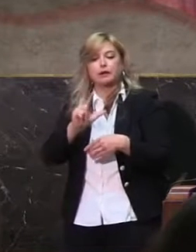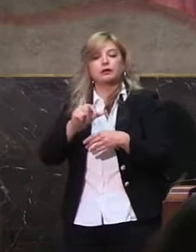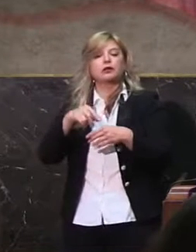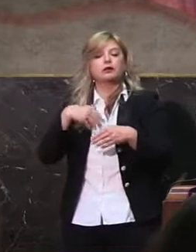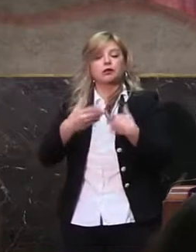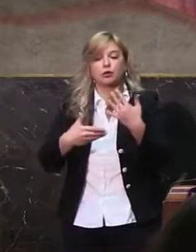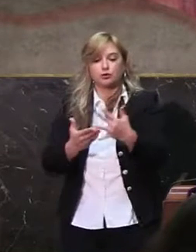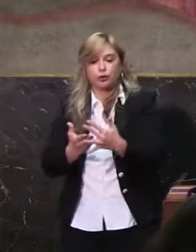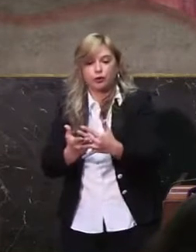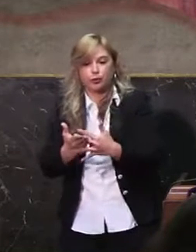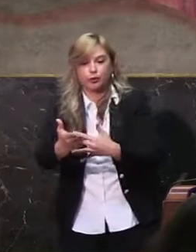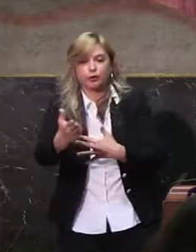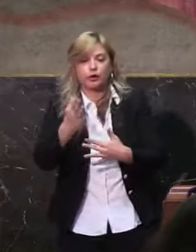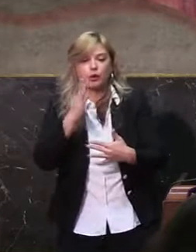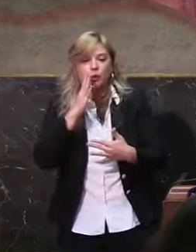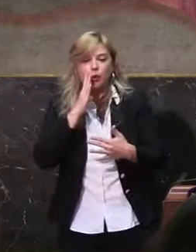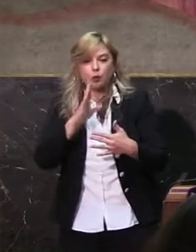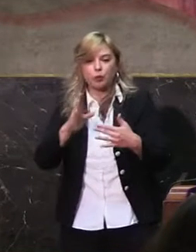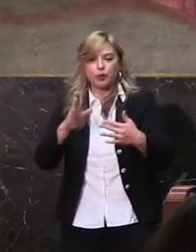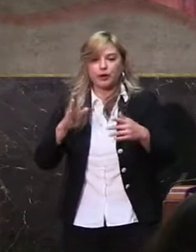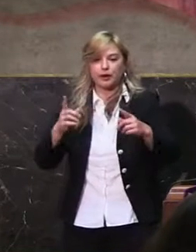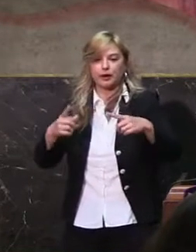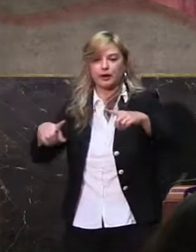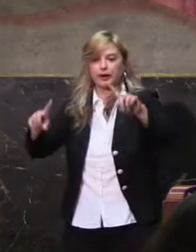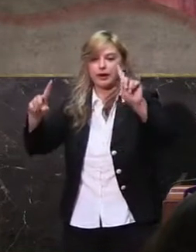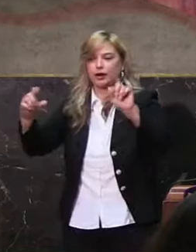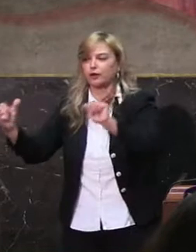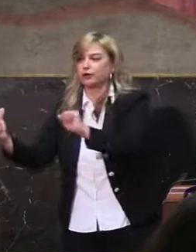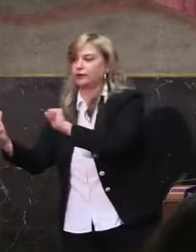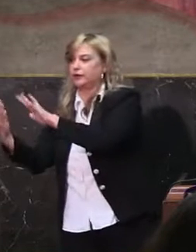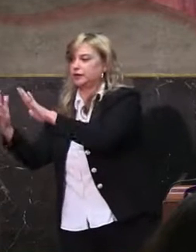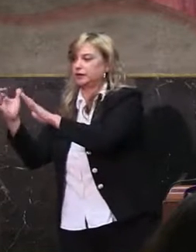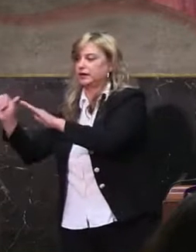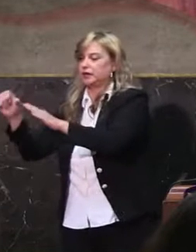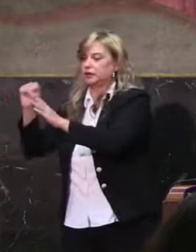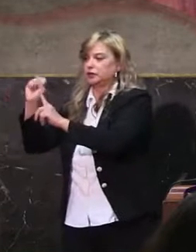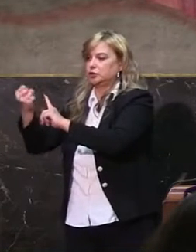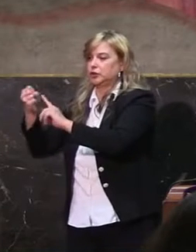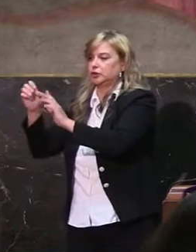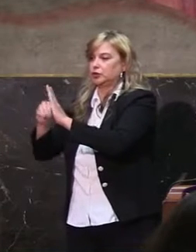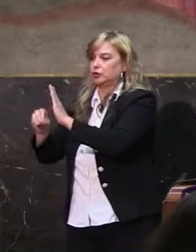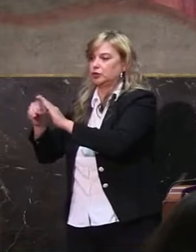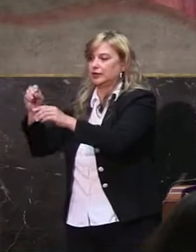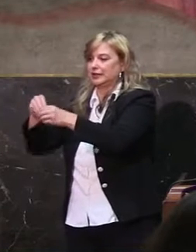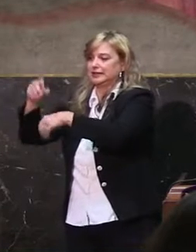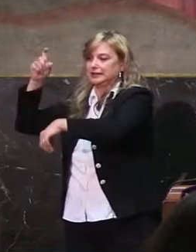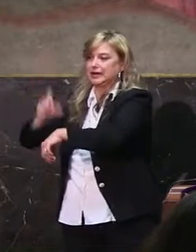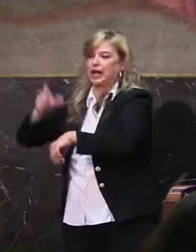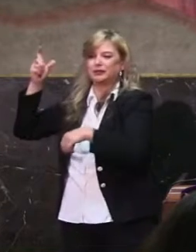effective in time to address the situation in any way but in New Orleans for example you've got